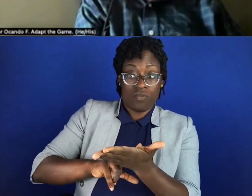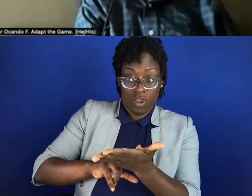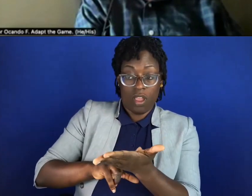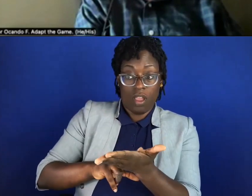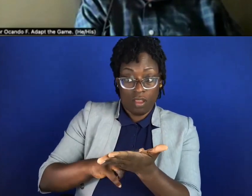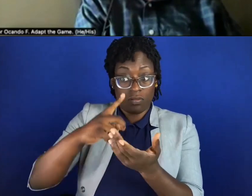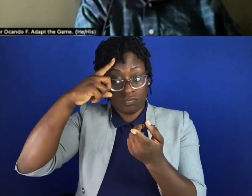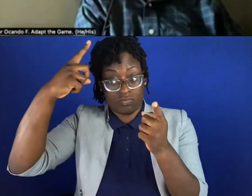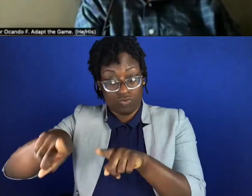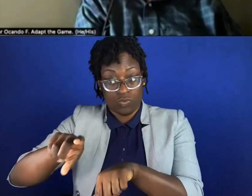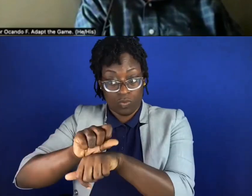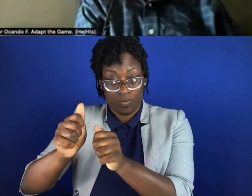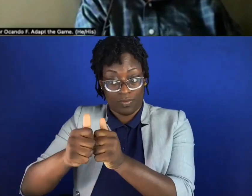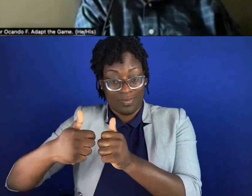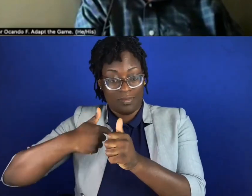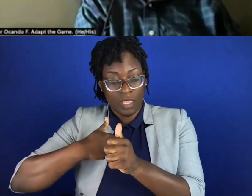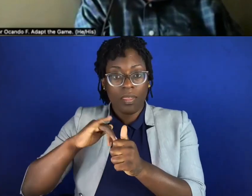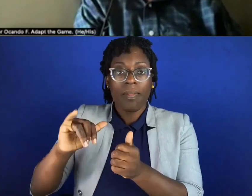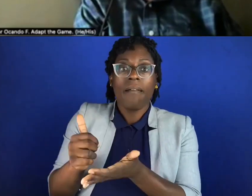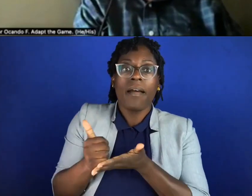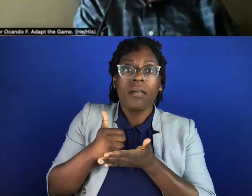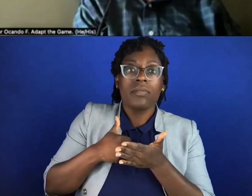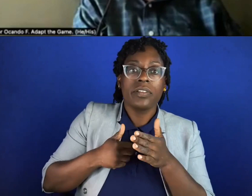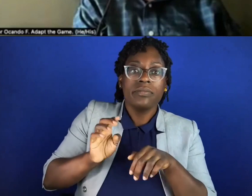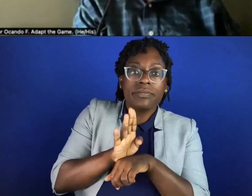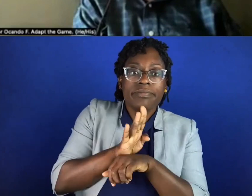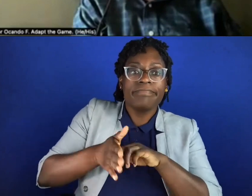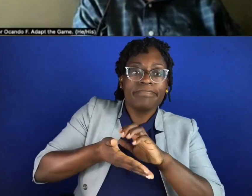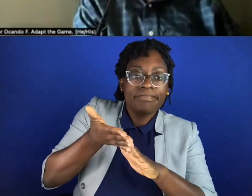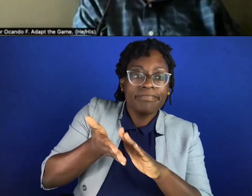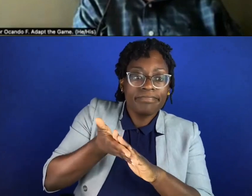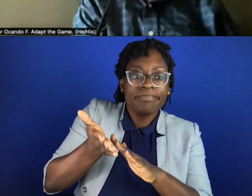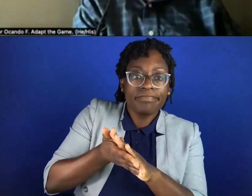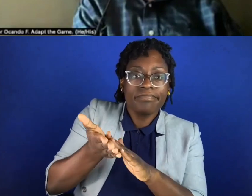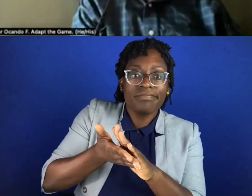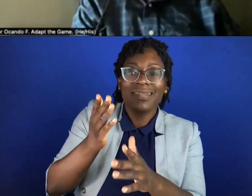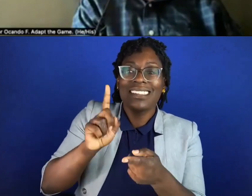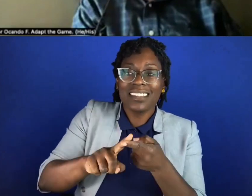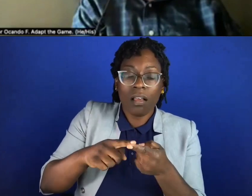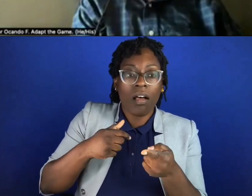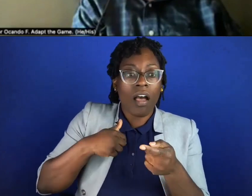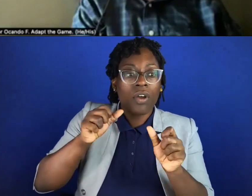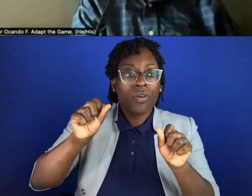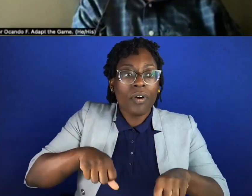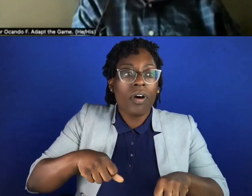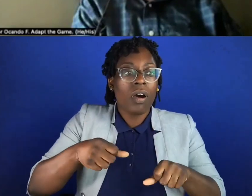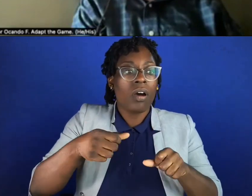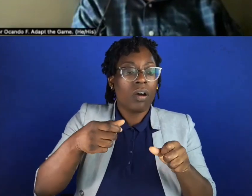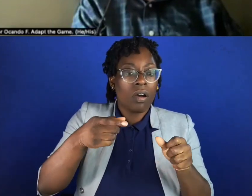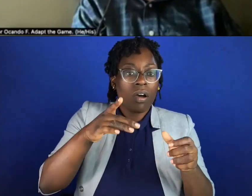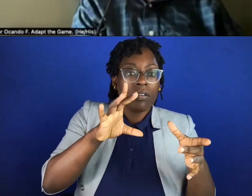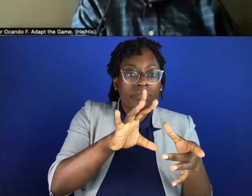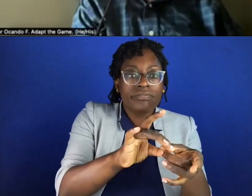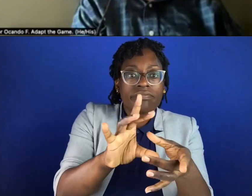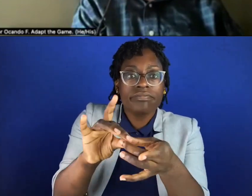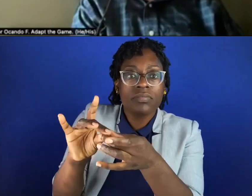we were able to find more clients to build a successful business.